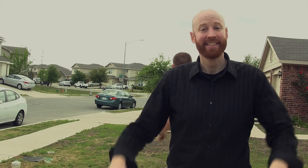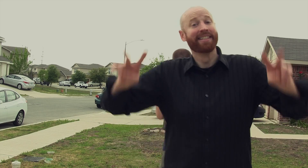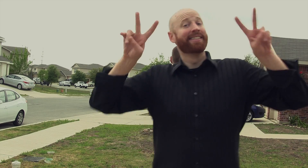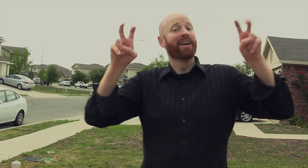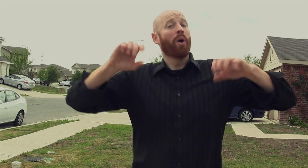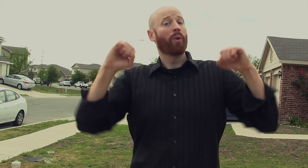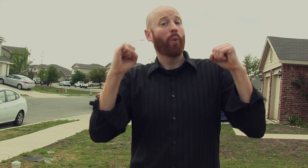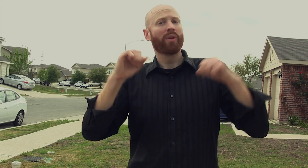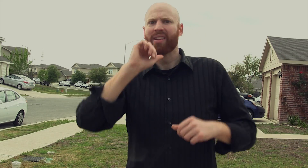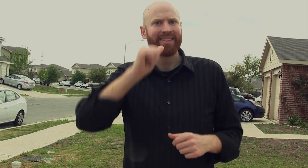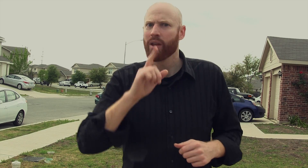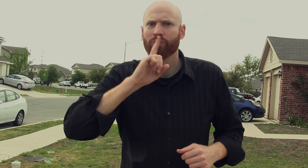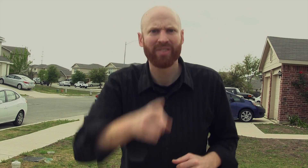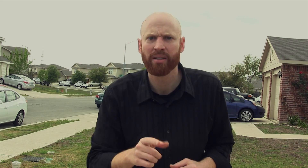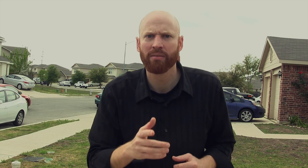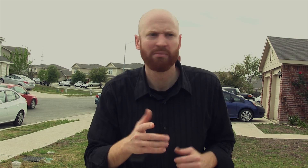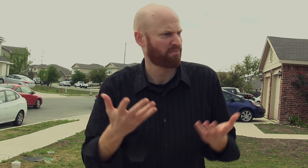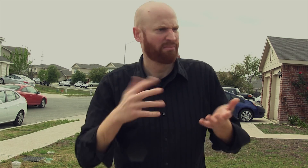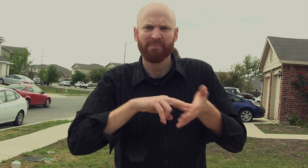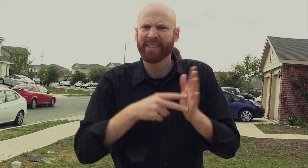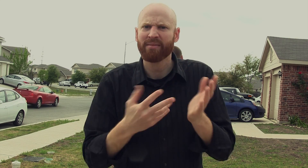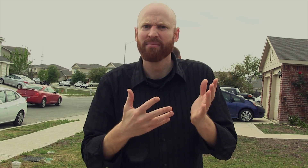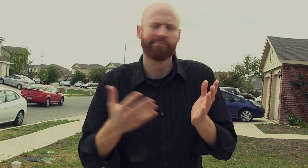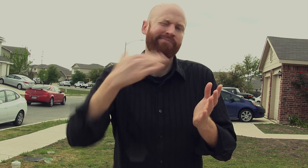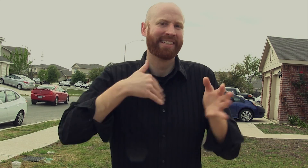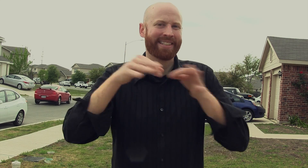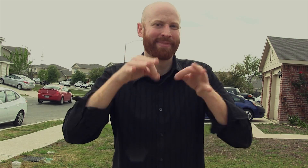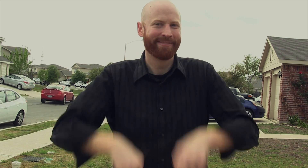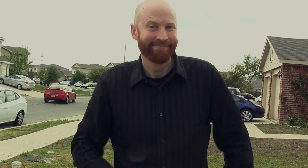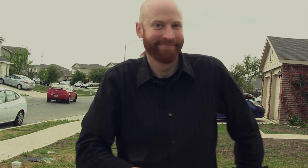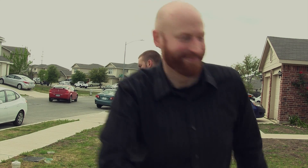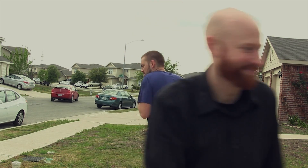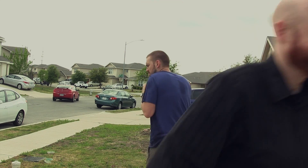Did you know that cold technically doesn't exist?